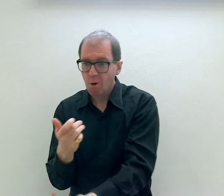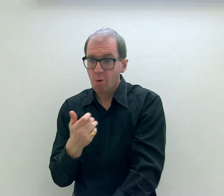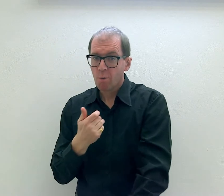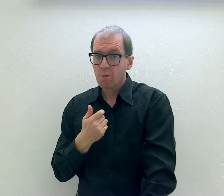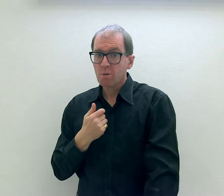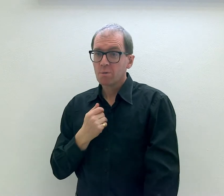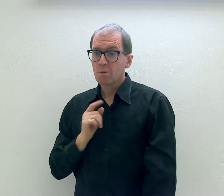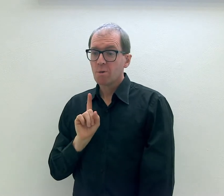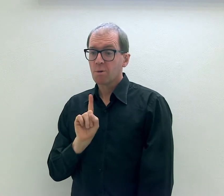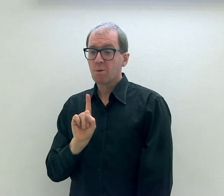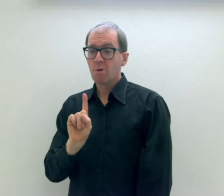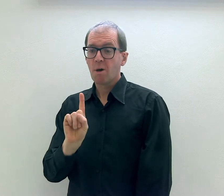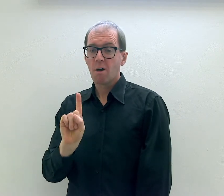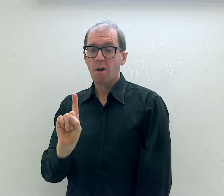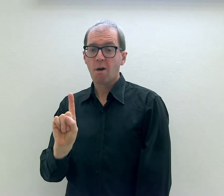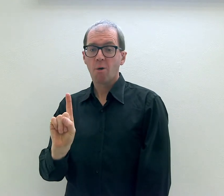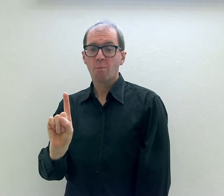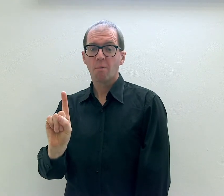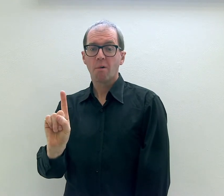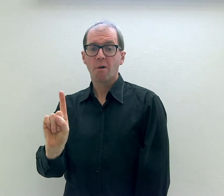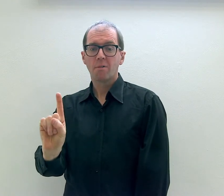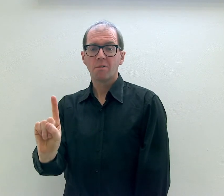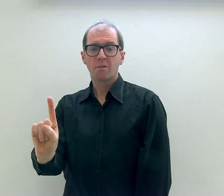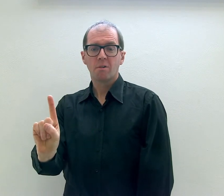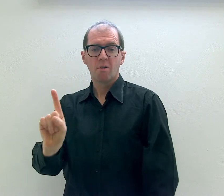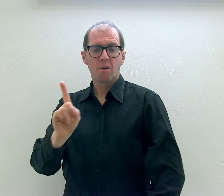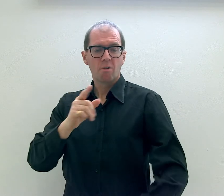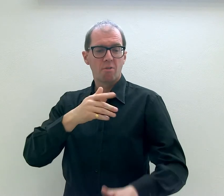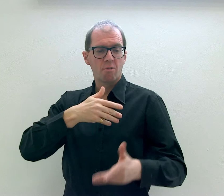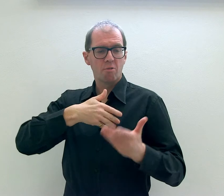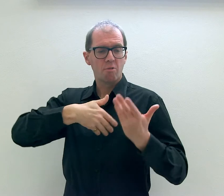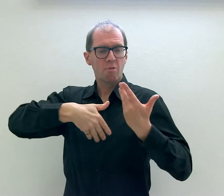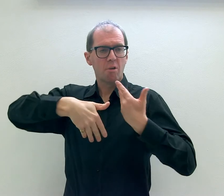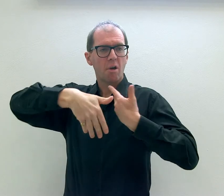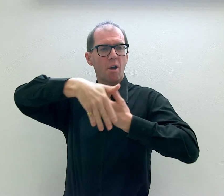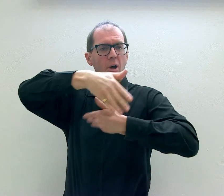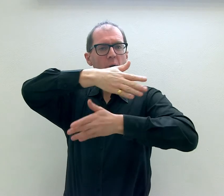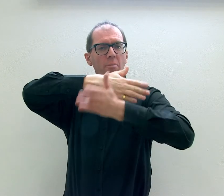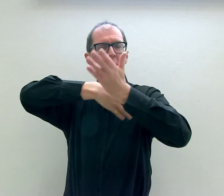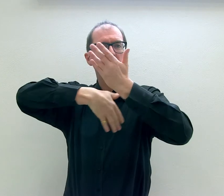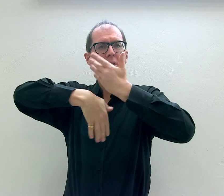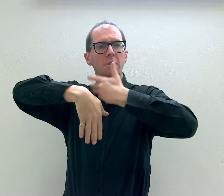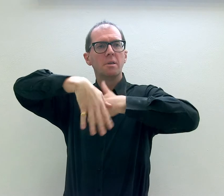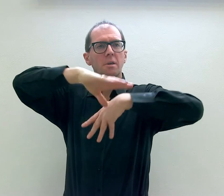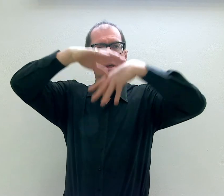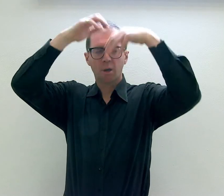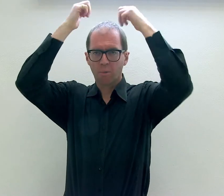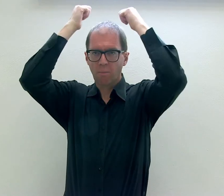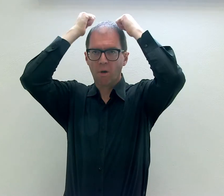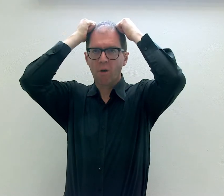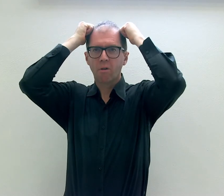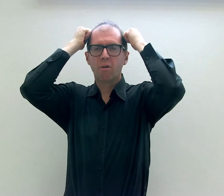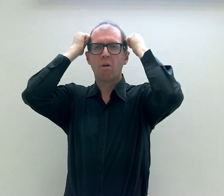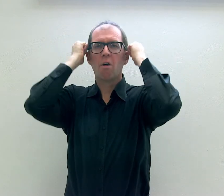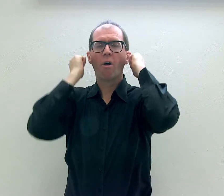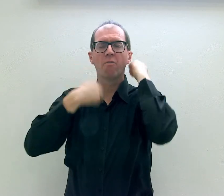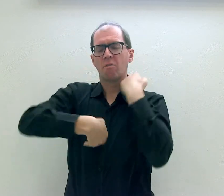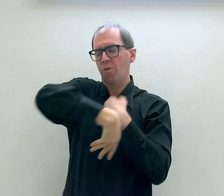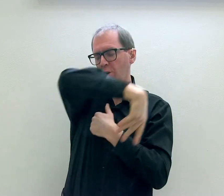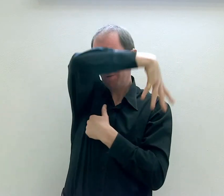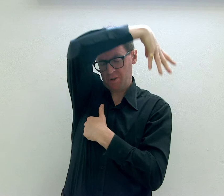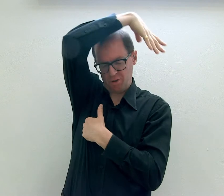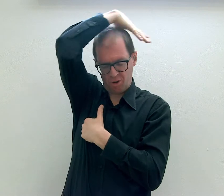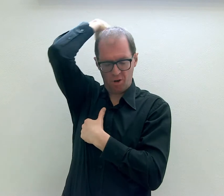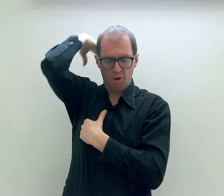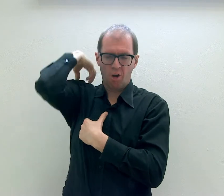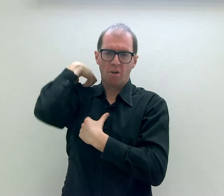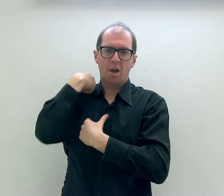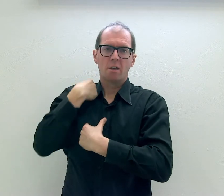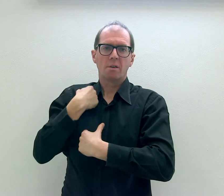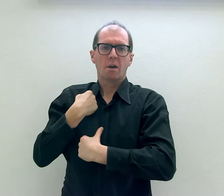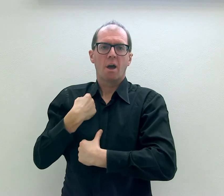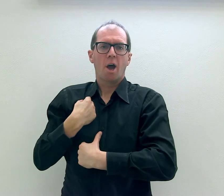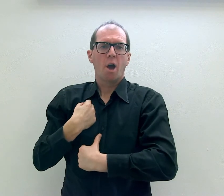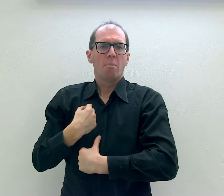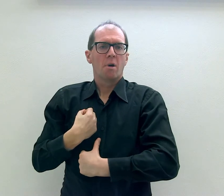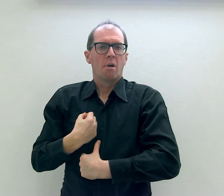When to go out, my nurse doth wrap Me in my comforter and cap;